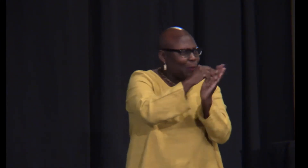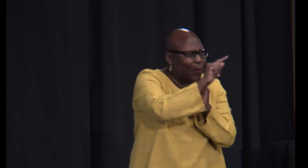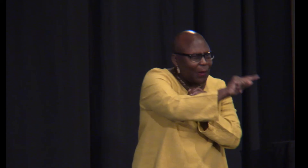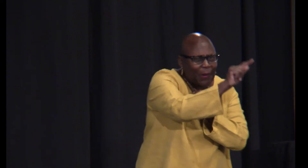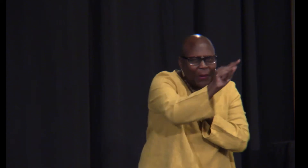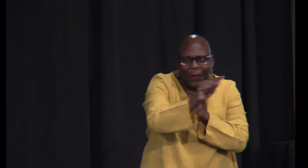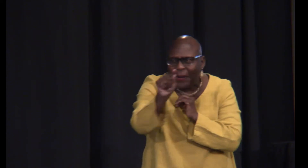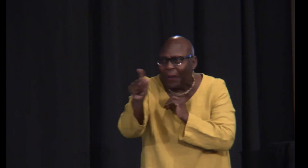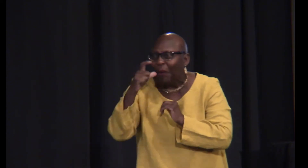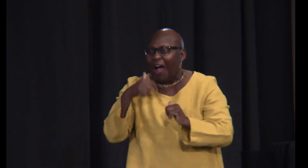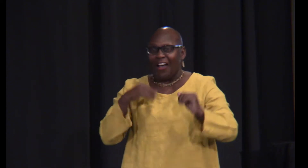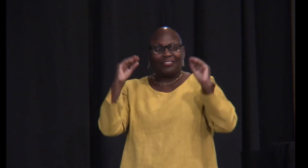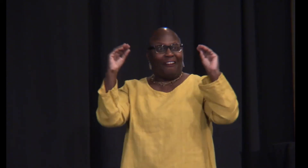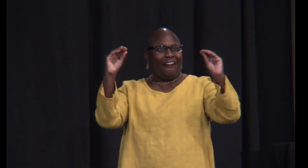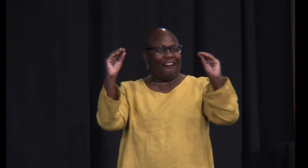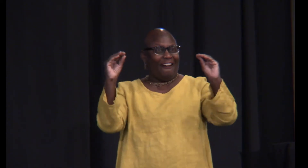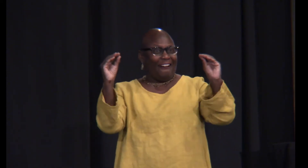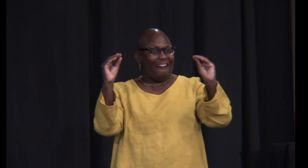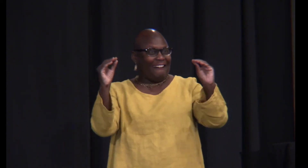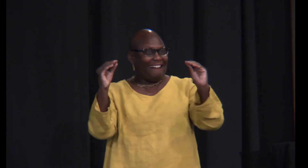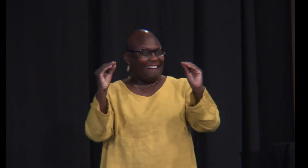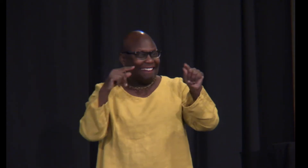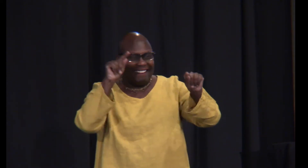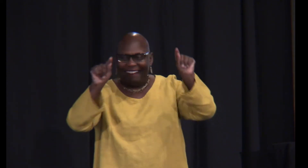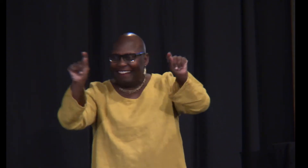I see some of my former students here and it makes me